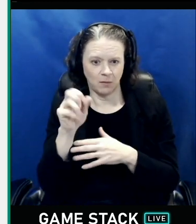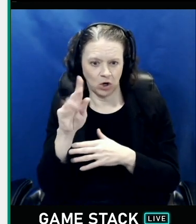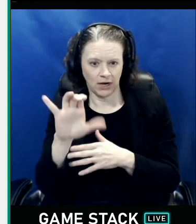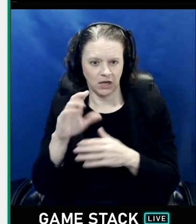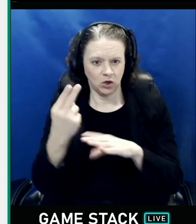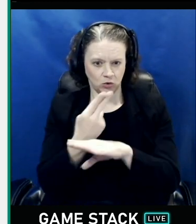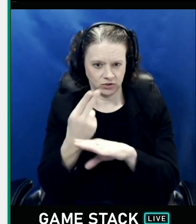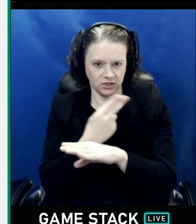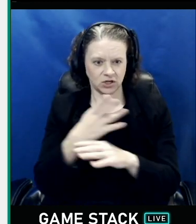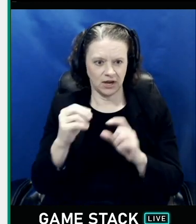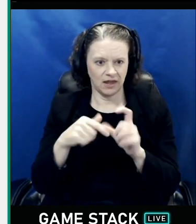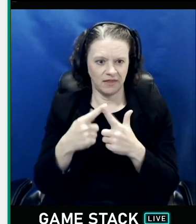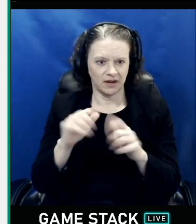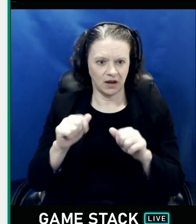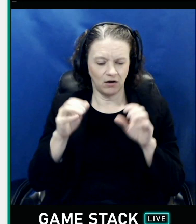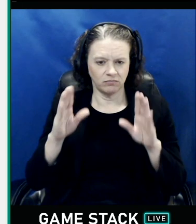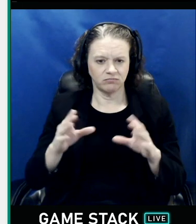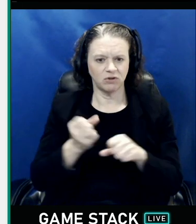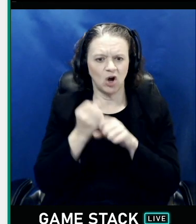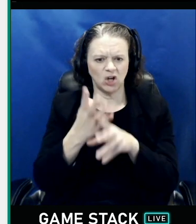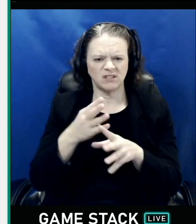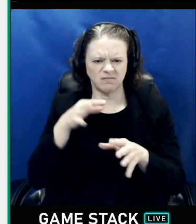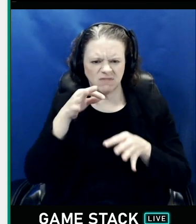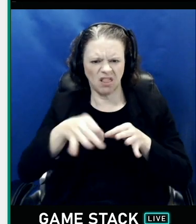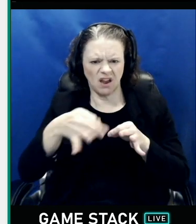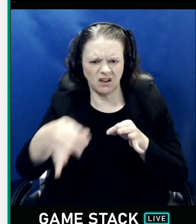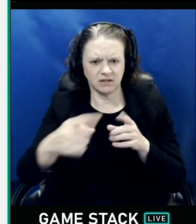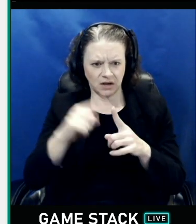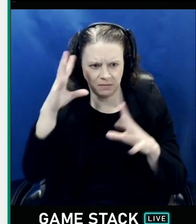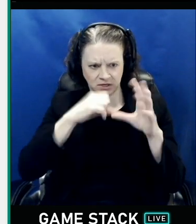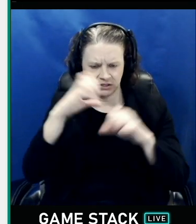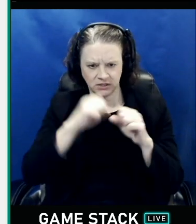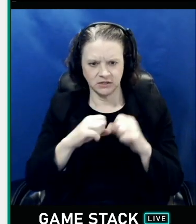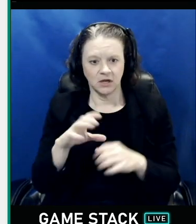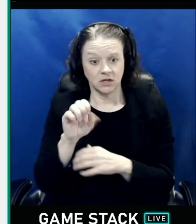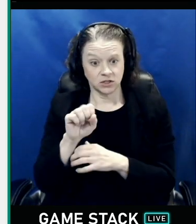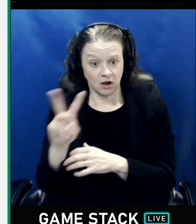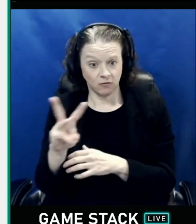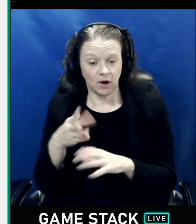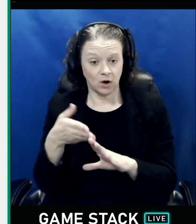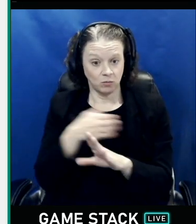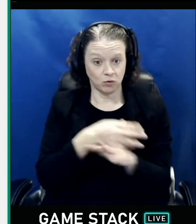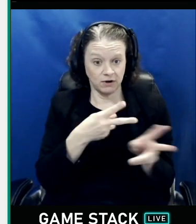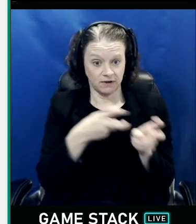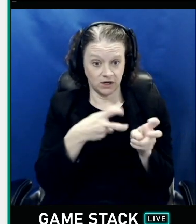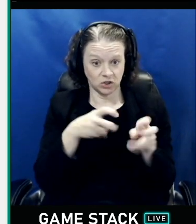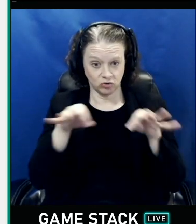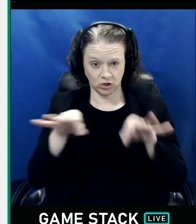False Sharing may become more harmful and Software Prefetch instructions may become more beneficial.